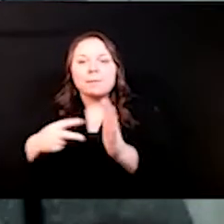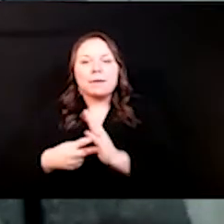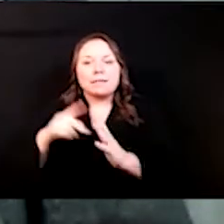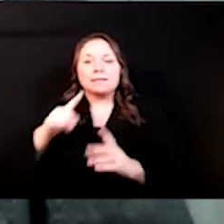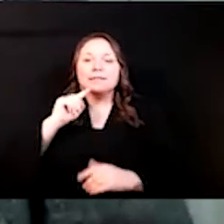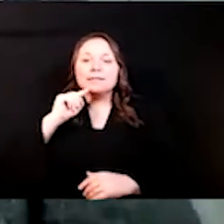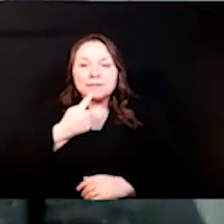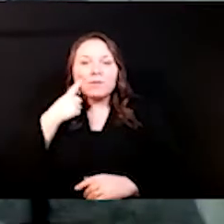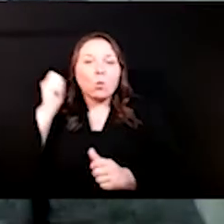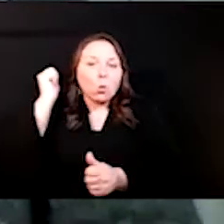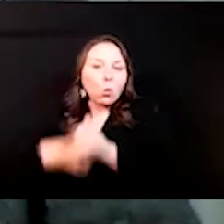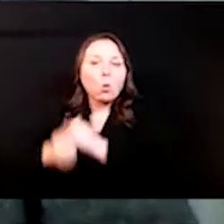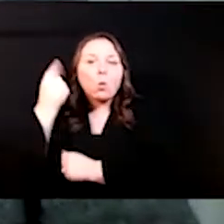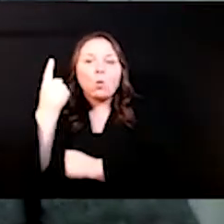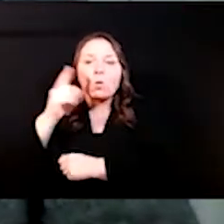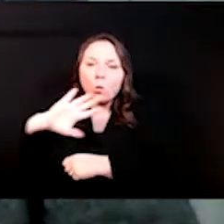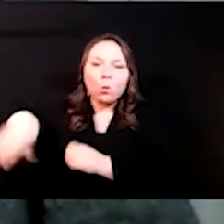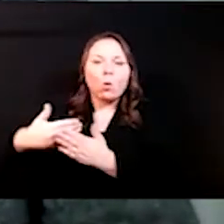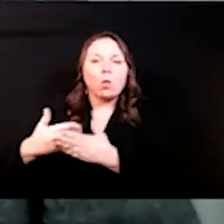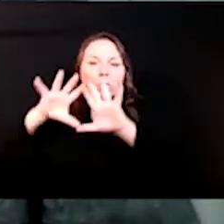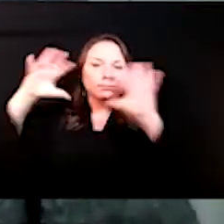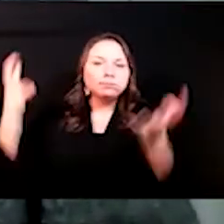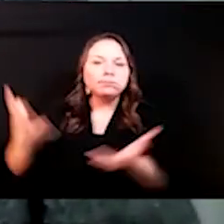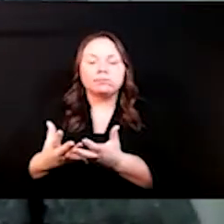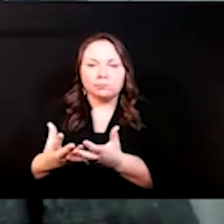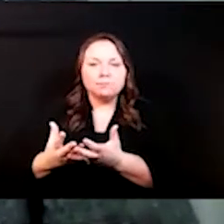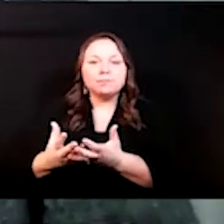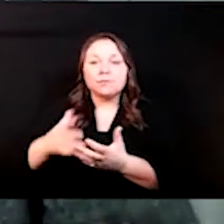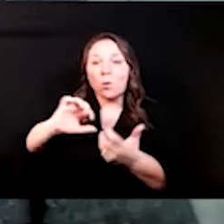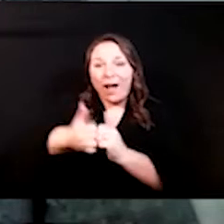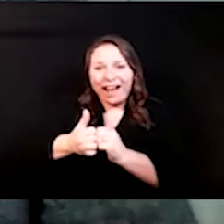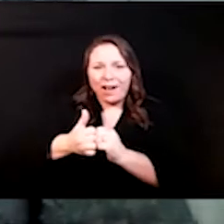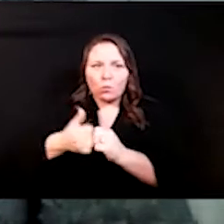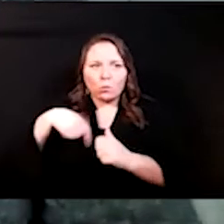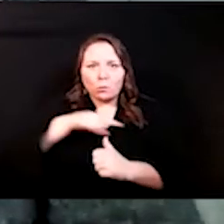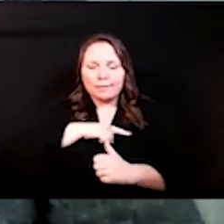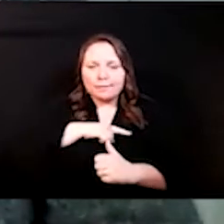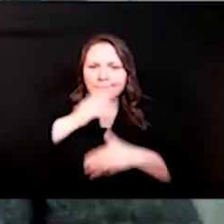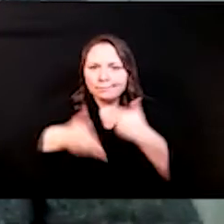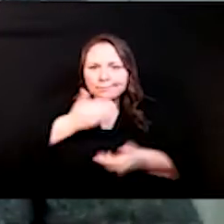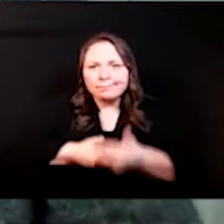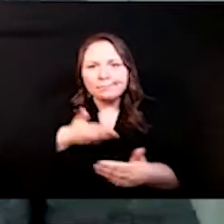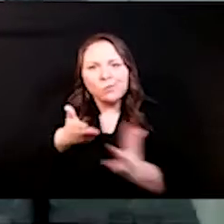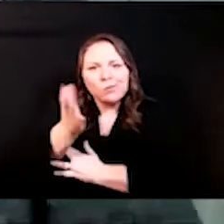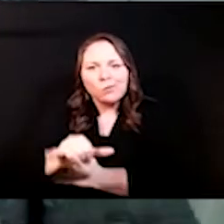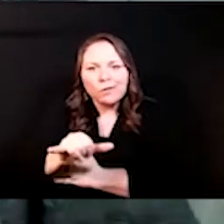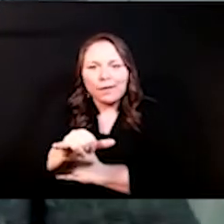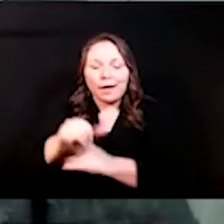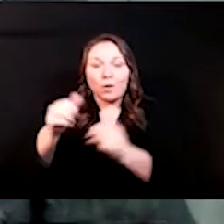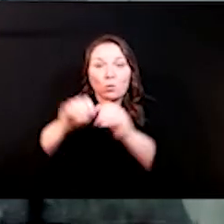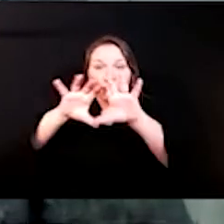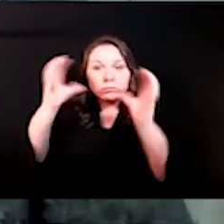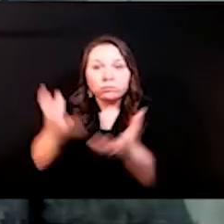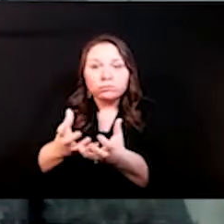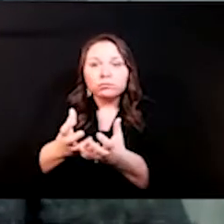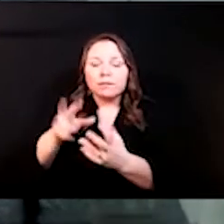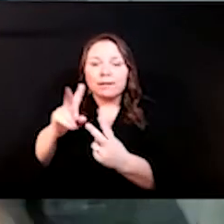ALL AROUND THE WORLD.